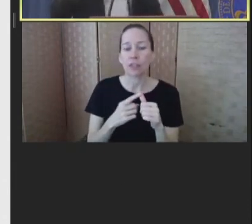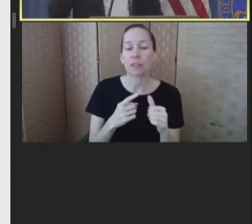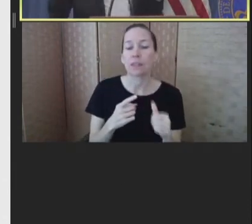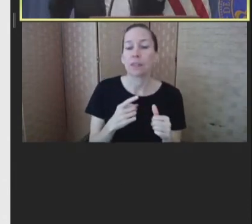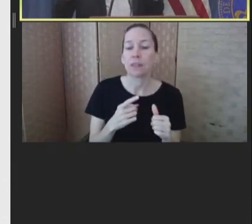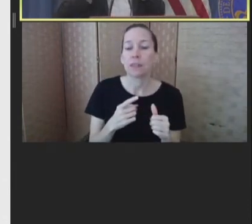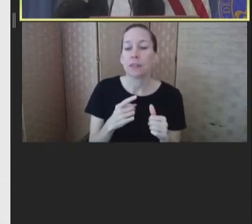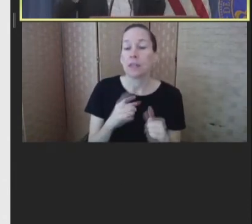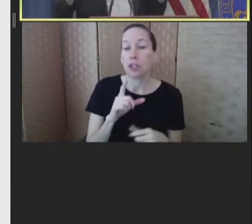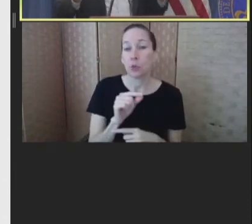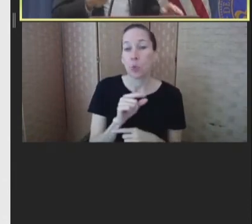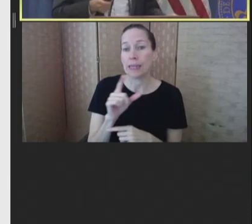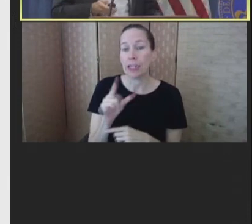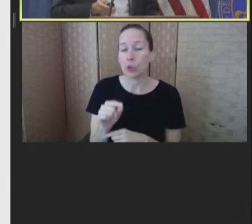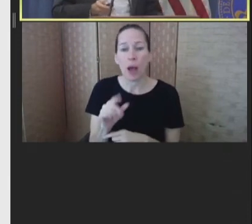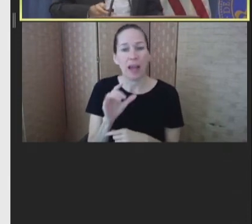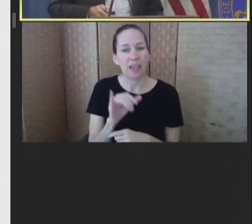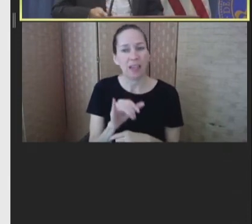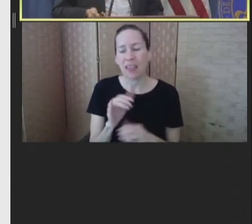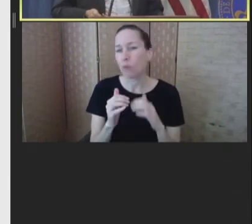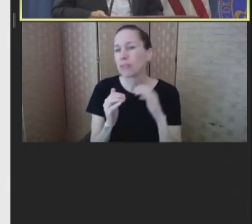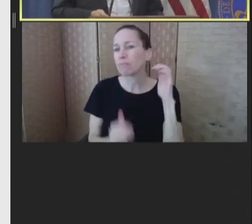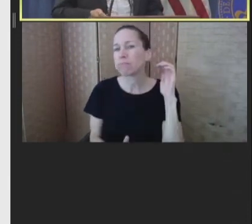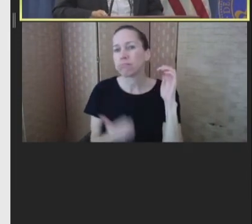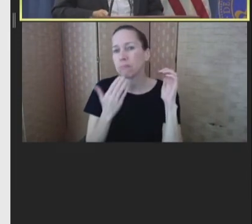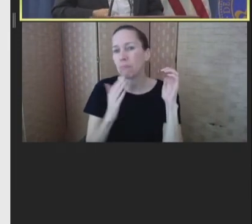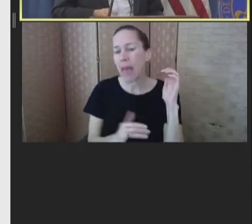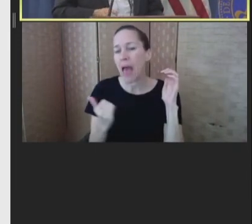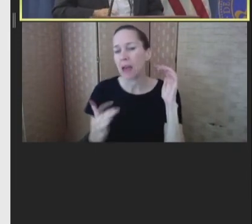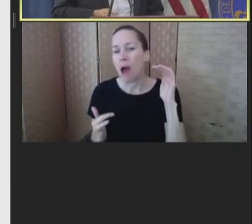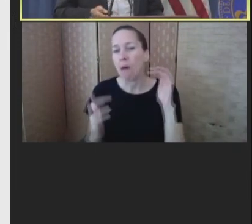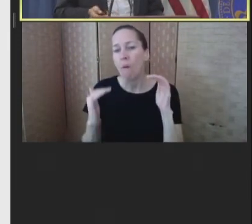has now been sort of normalized to be about one to one with their white counterparts.